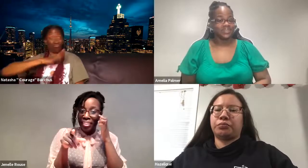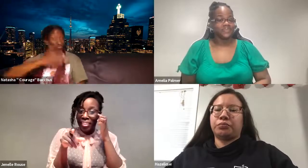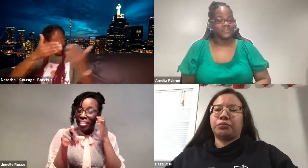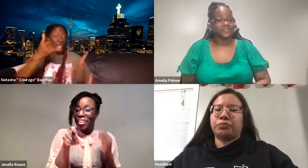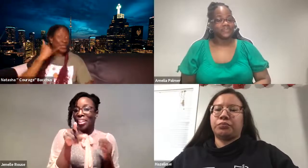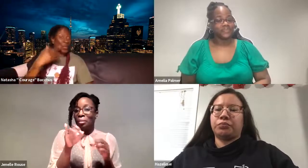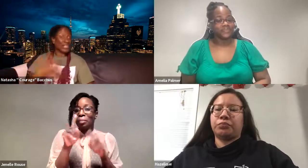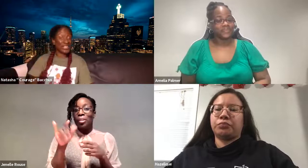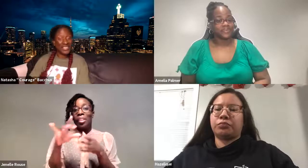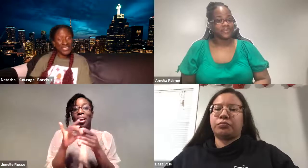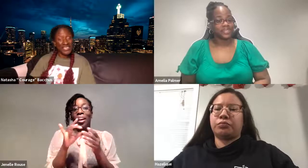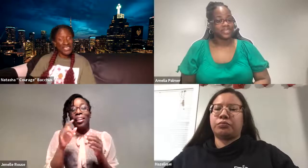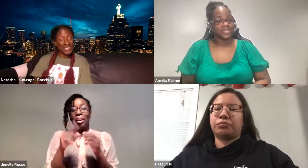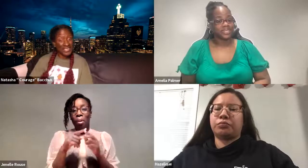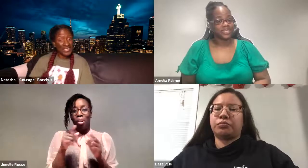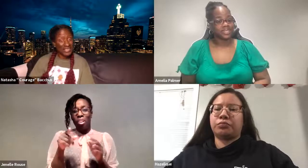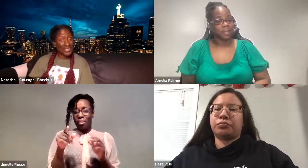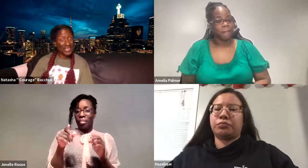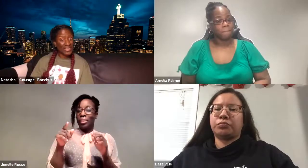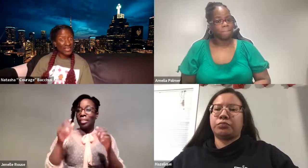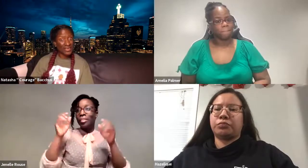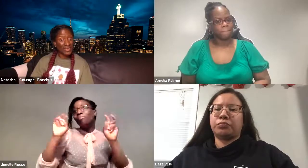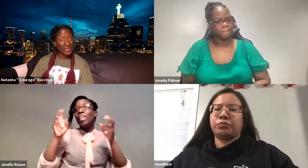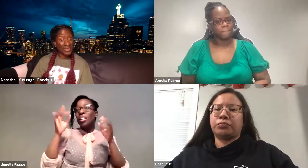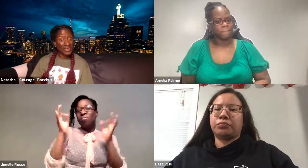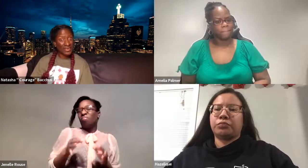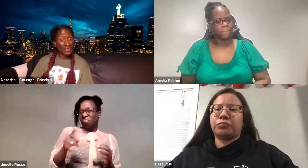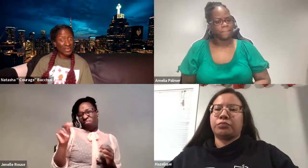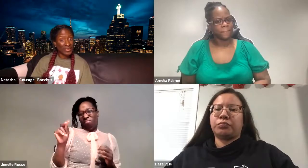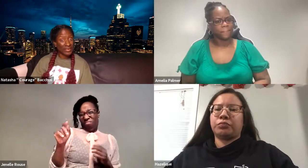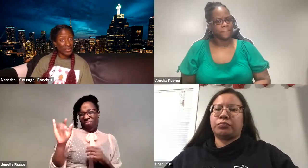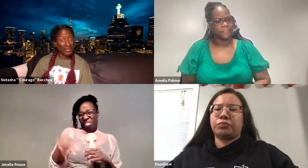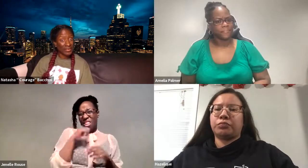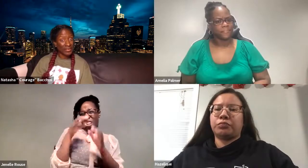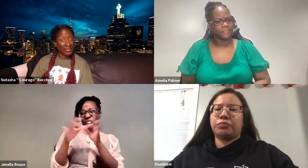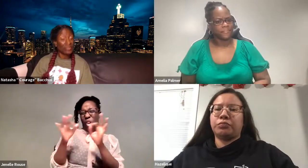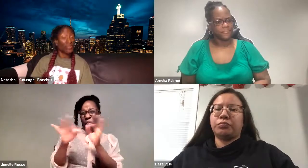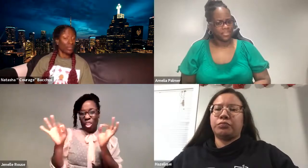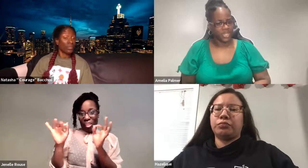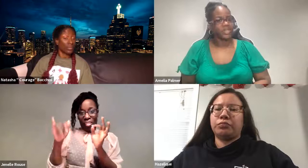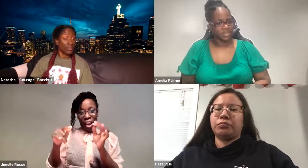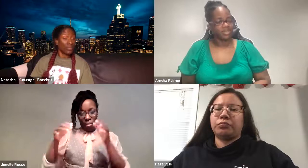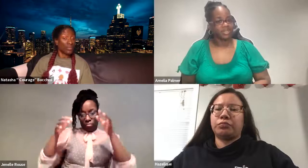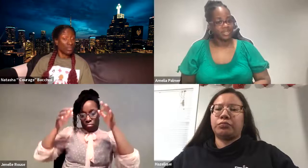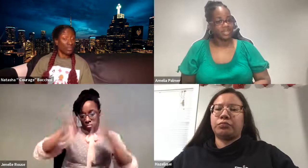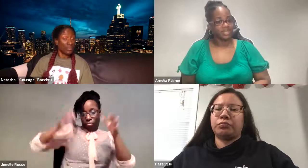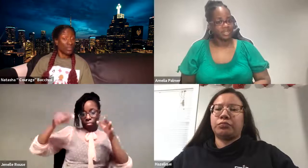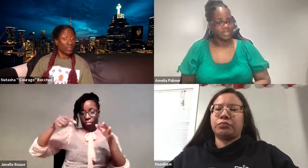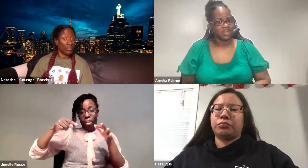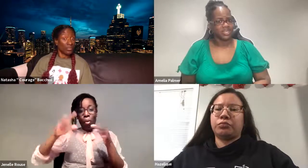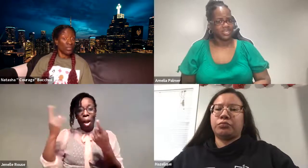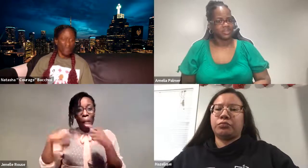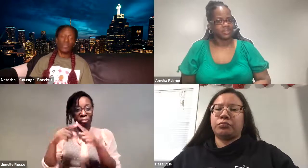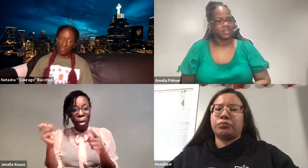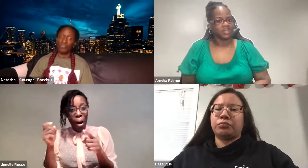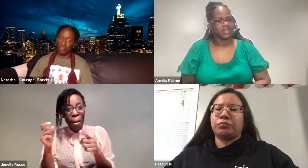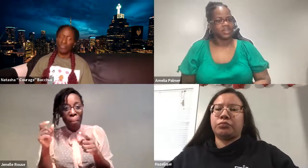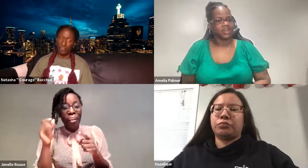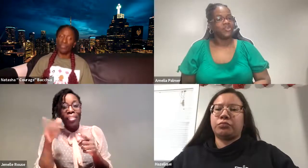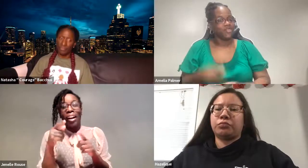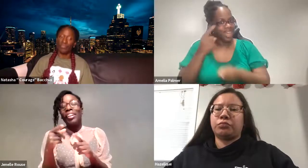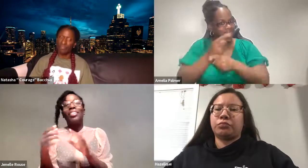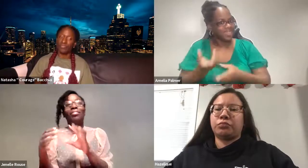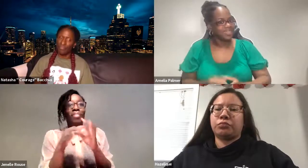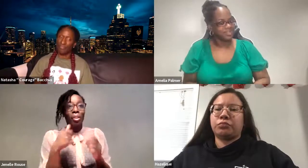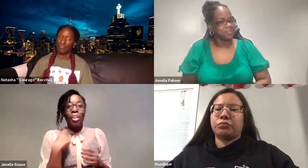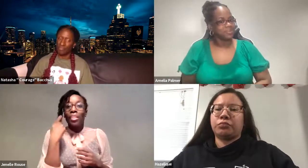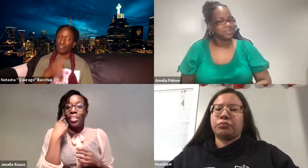so jenelle's speaking... so i know that many people have said "well BASL is not a